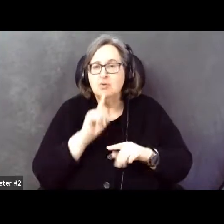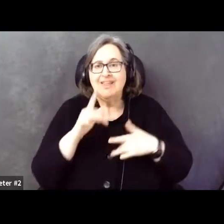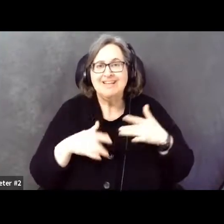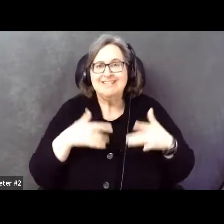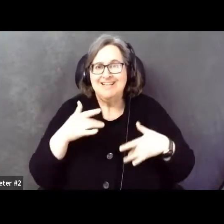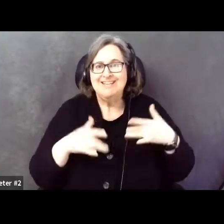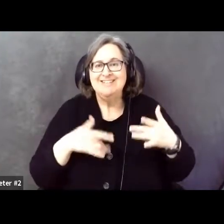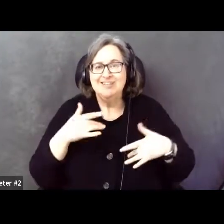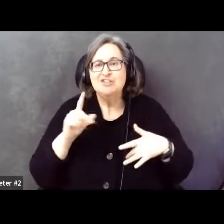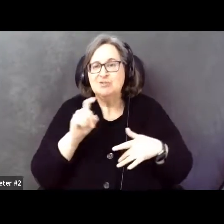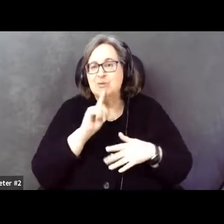be very, very interesting next